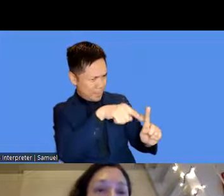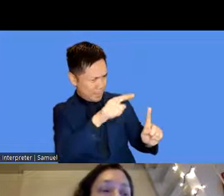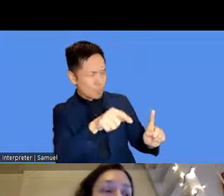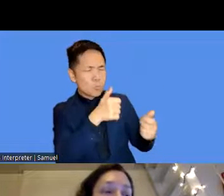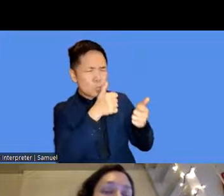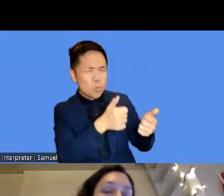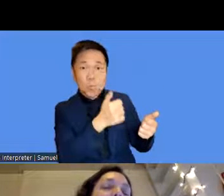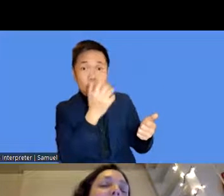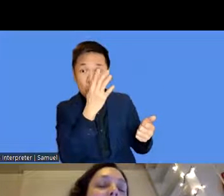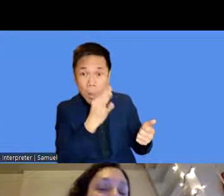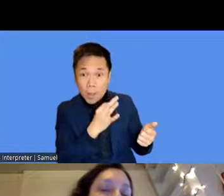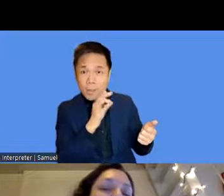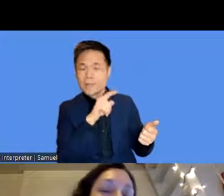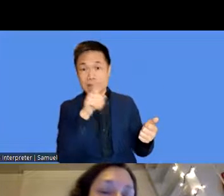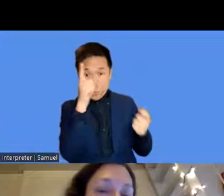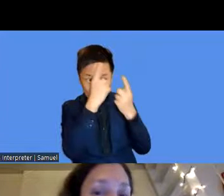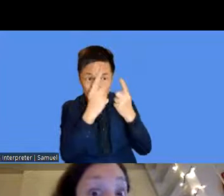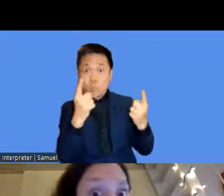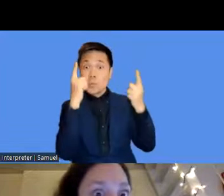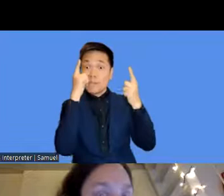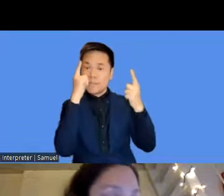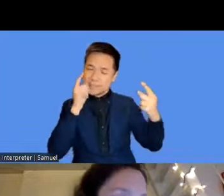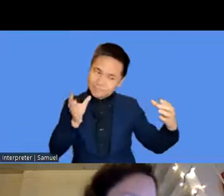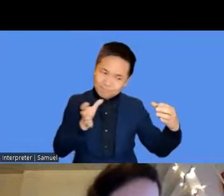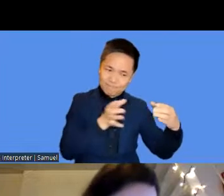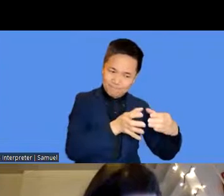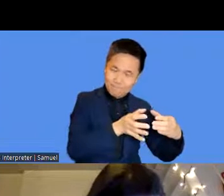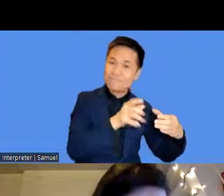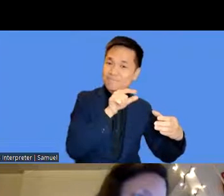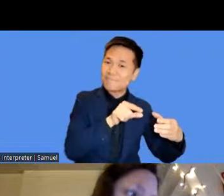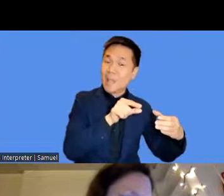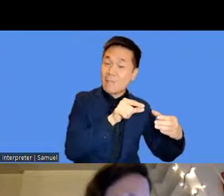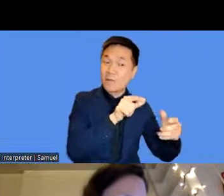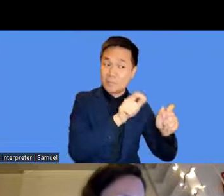So, that does encompass citizen generated data as well.